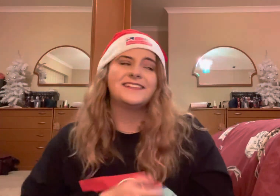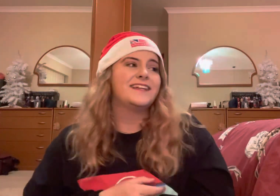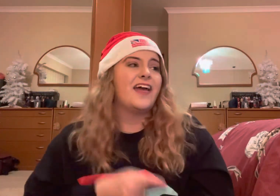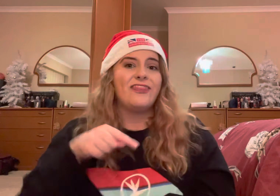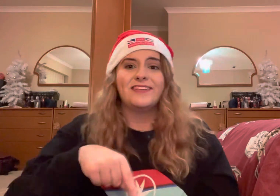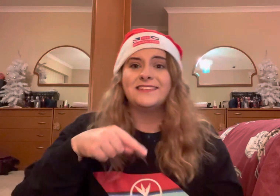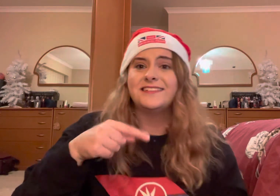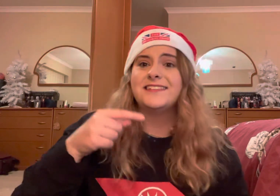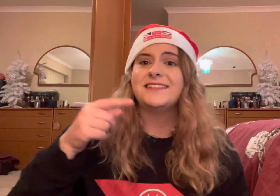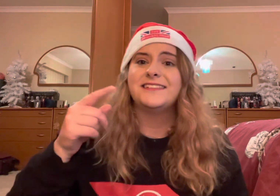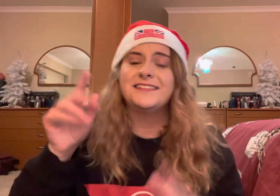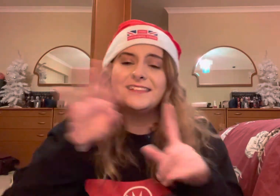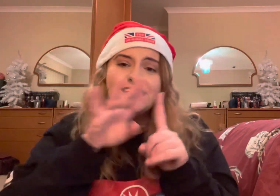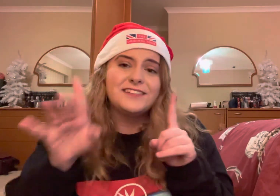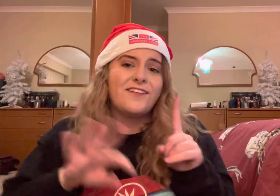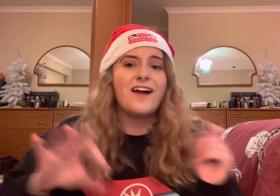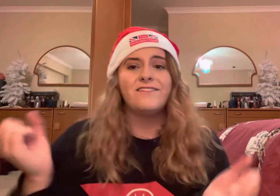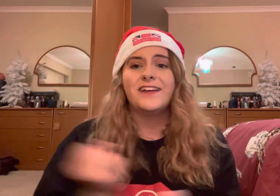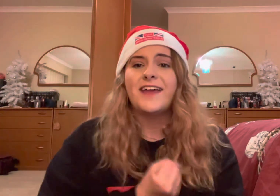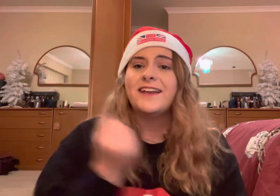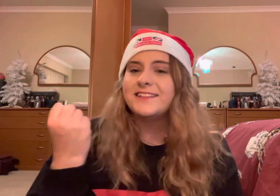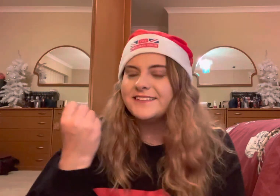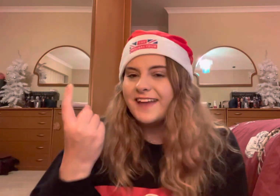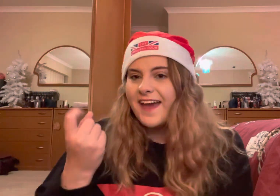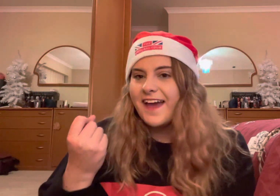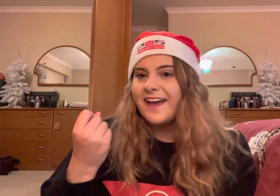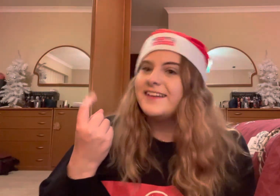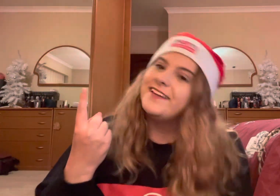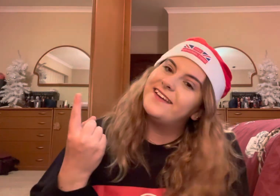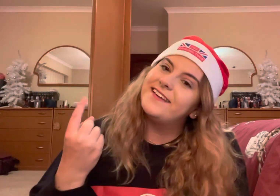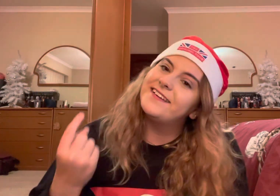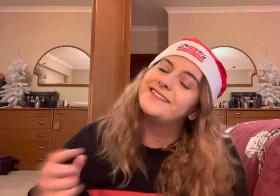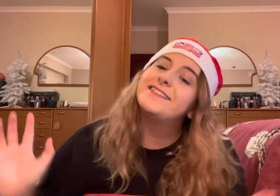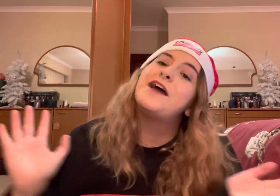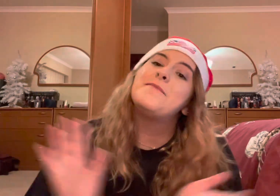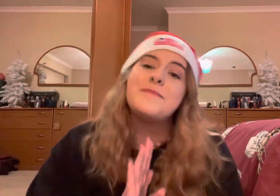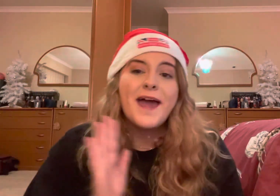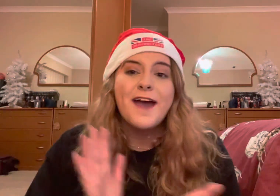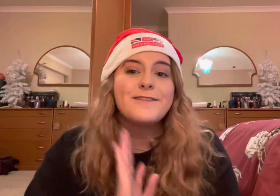It's the season Love and understanding